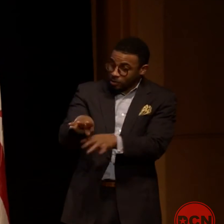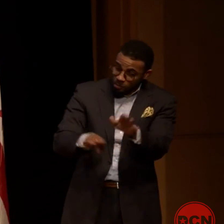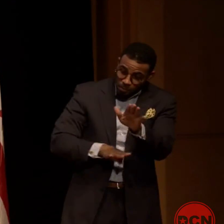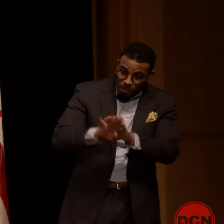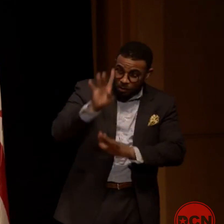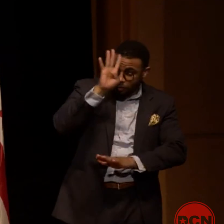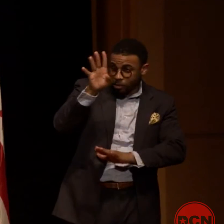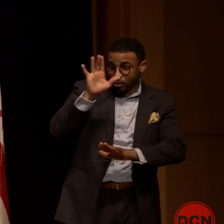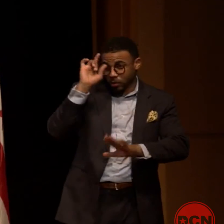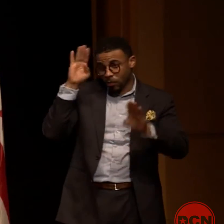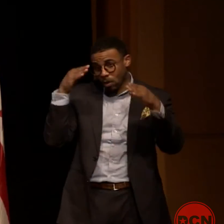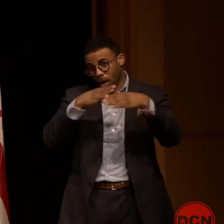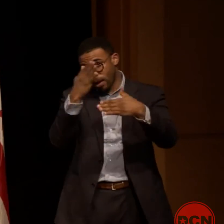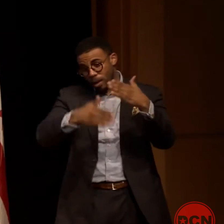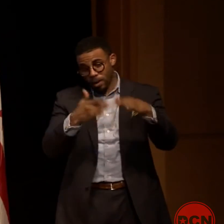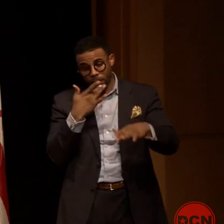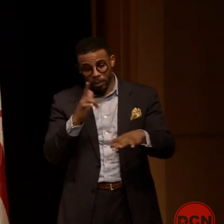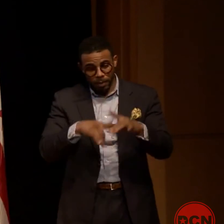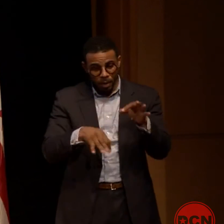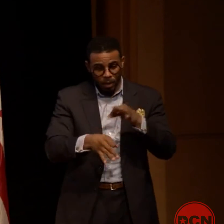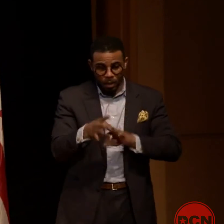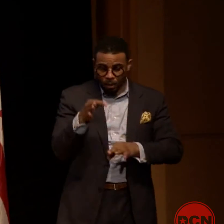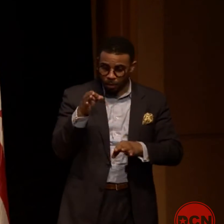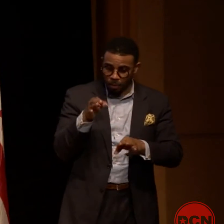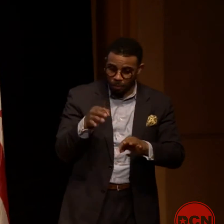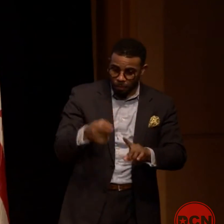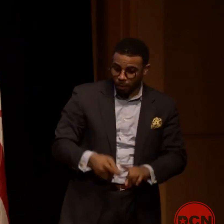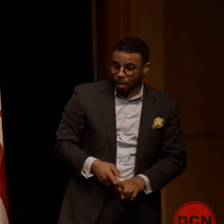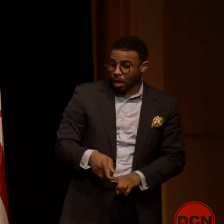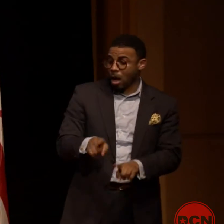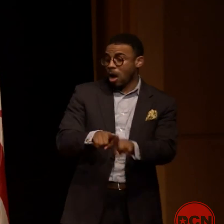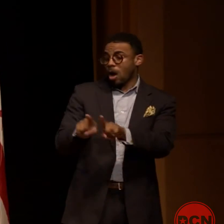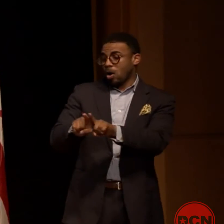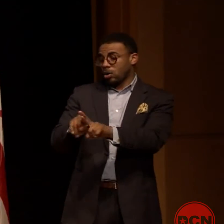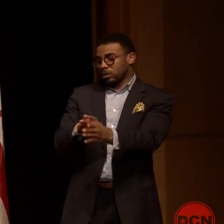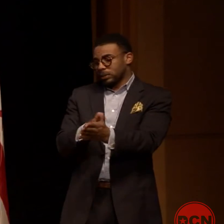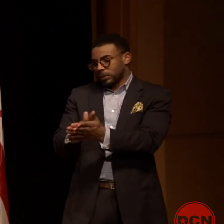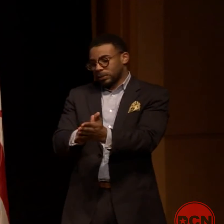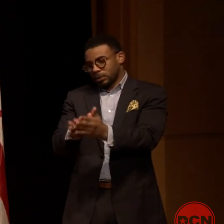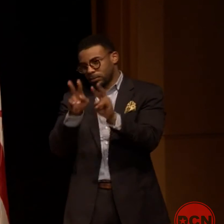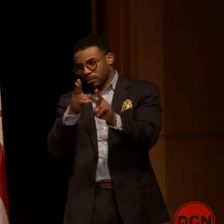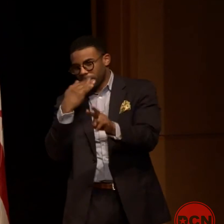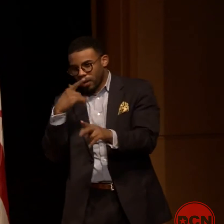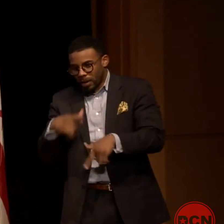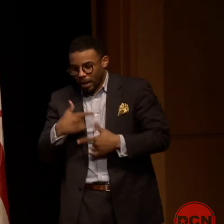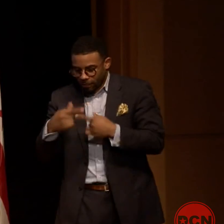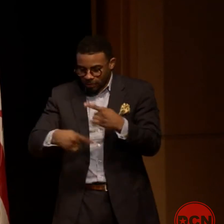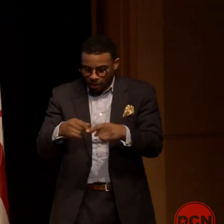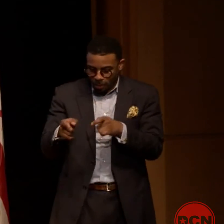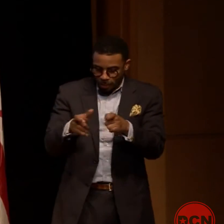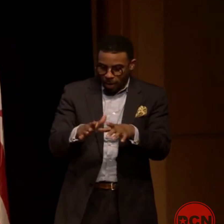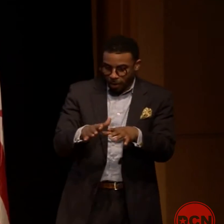WE FOCUS ON OUTCOMES RATHER THAN OUTPUTS. IT INCENTIVIZES BETTER LIFETIME AND MAINTENANCE.